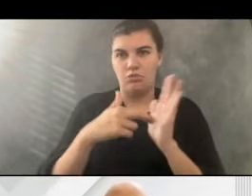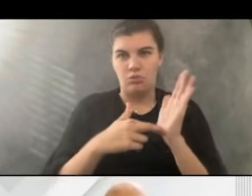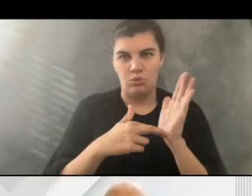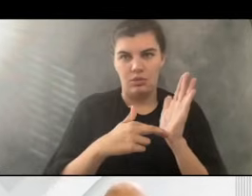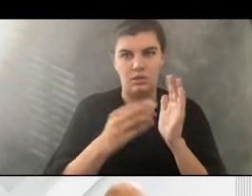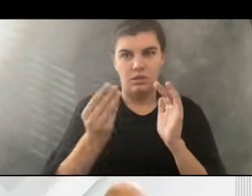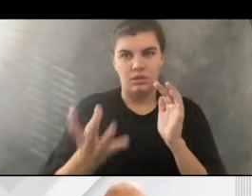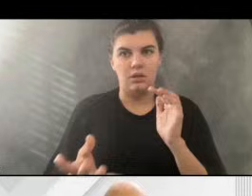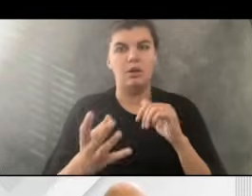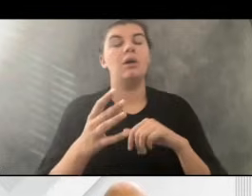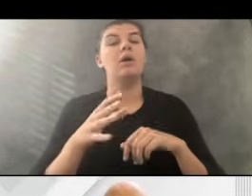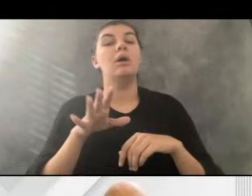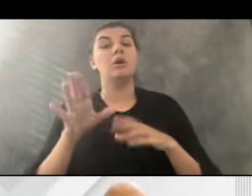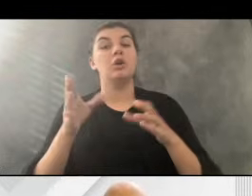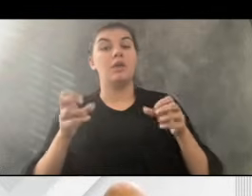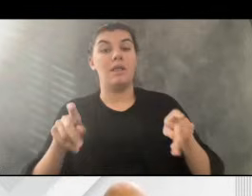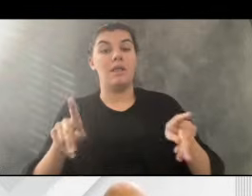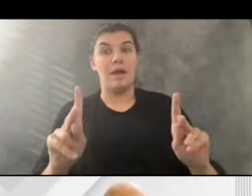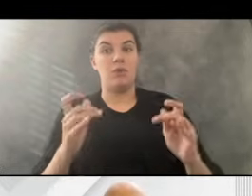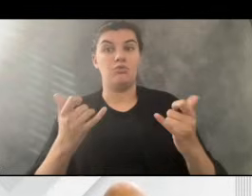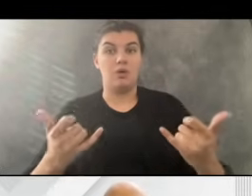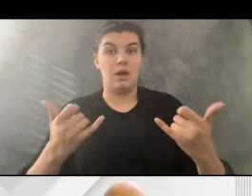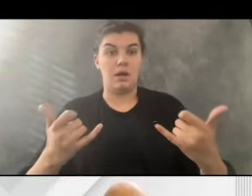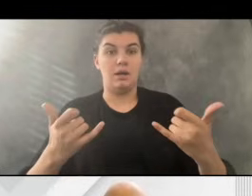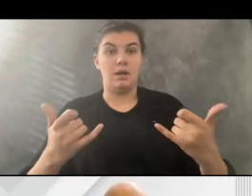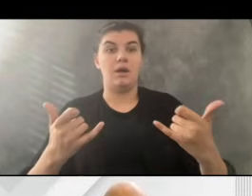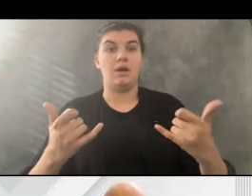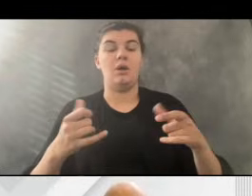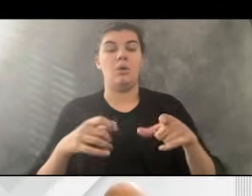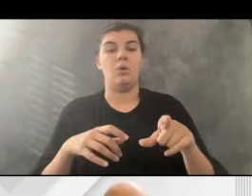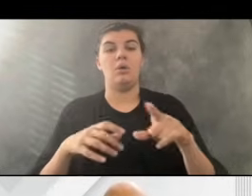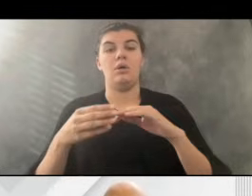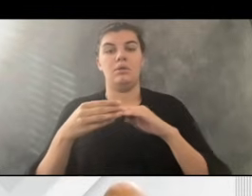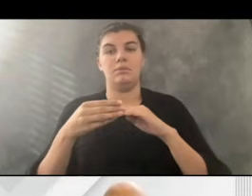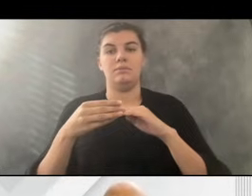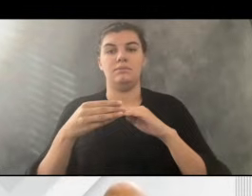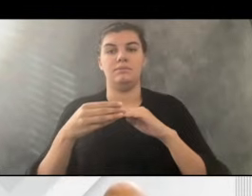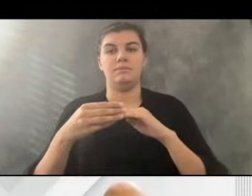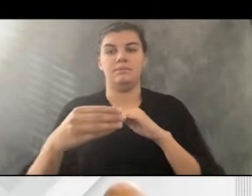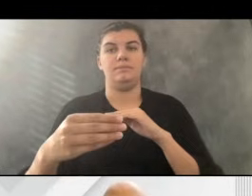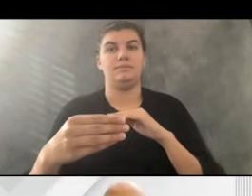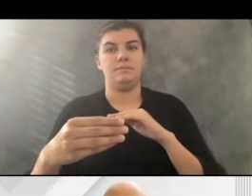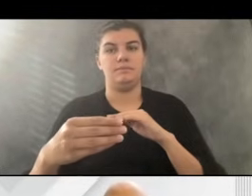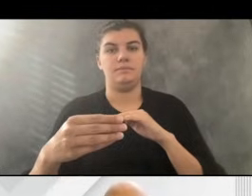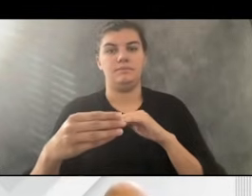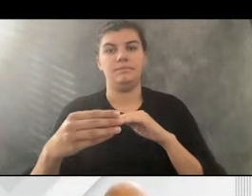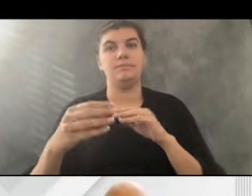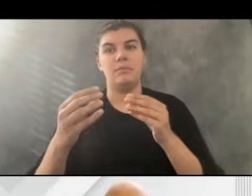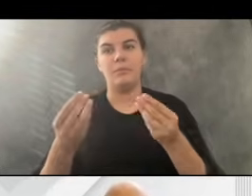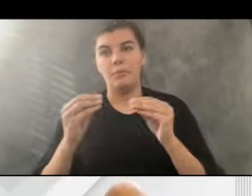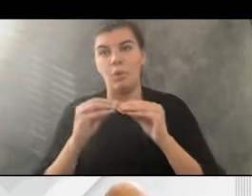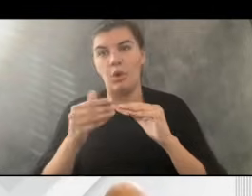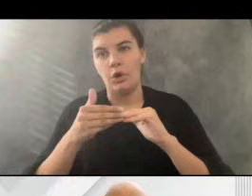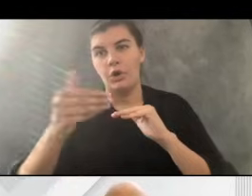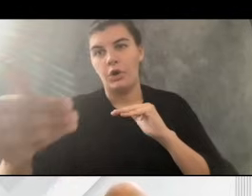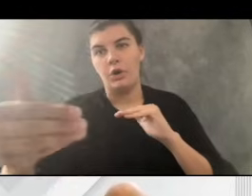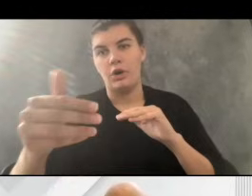you're allowed currently to protrude much further out from a poster pylon.